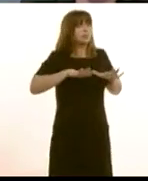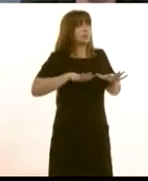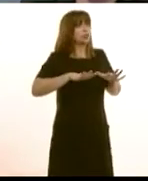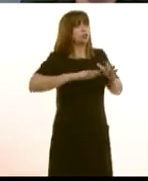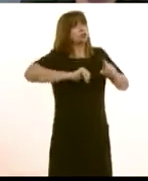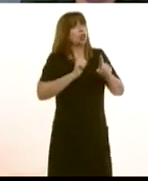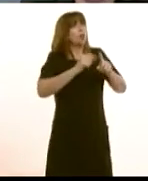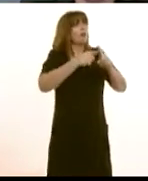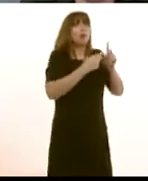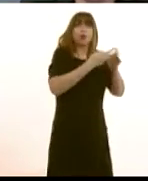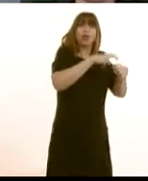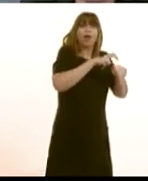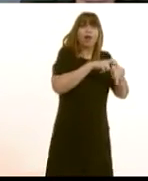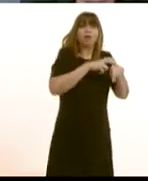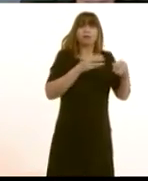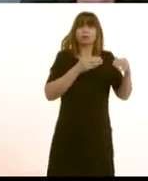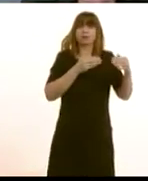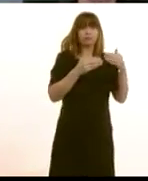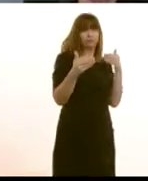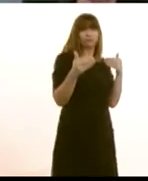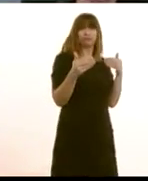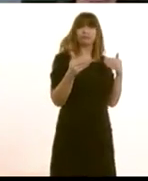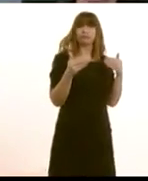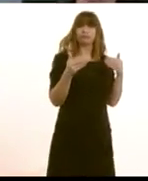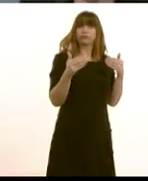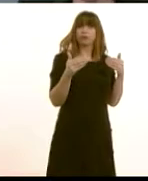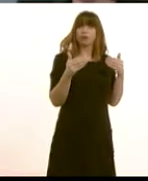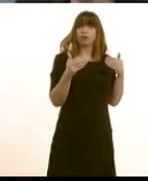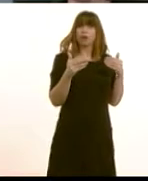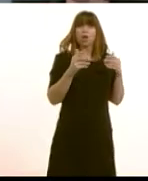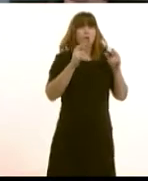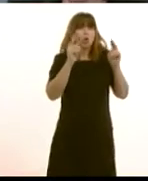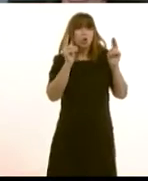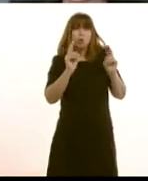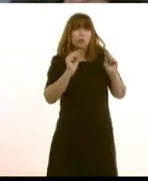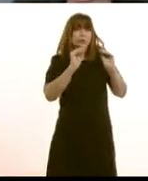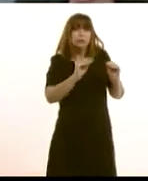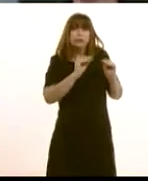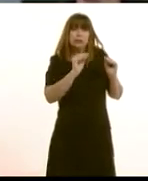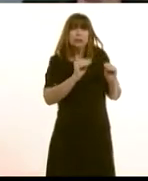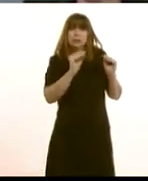been huge improvements, of pupils being taught in schools with far greater achievements than